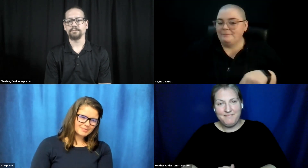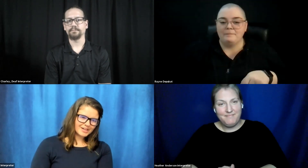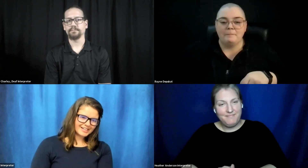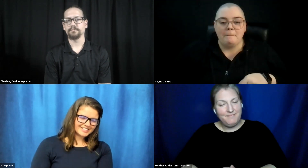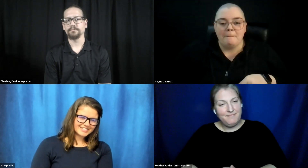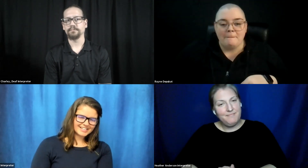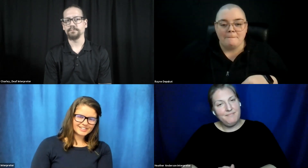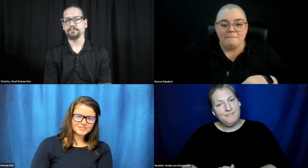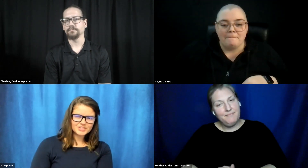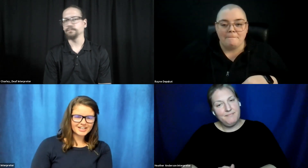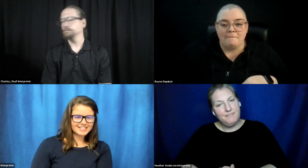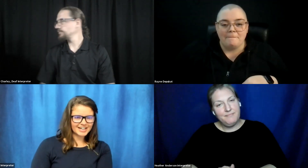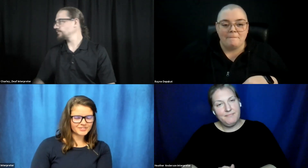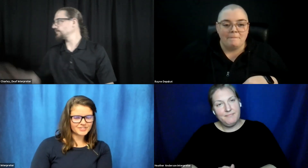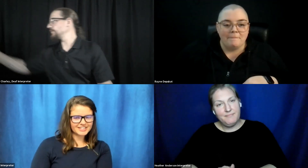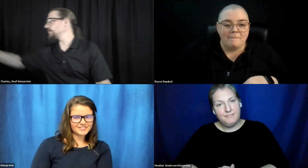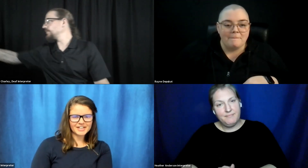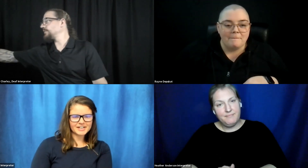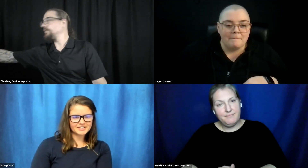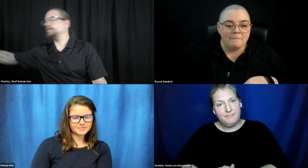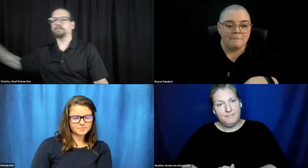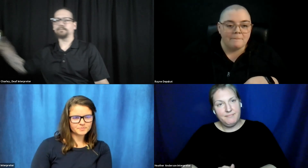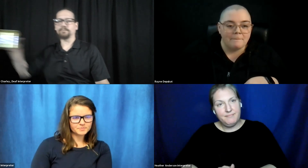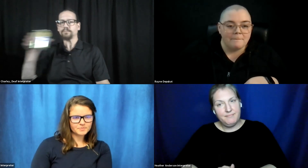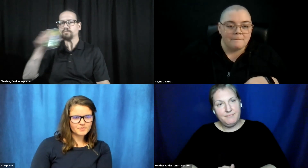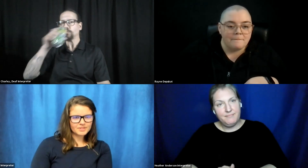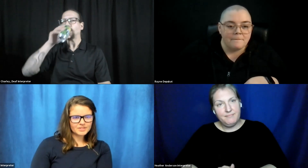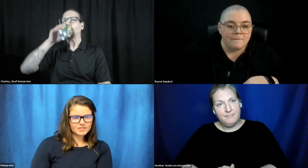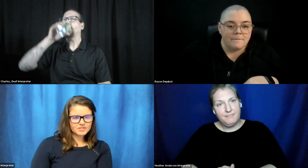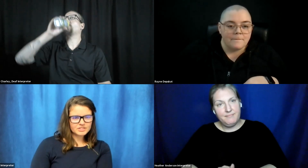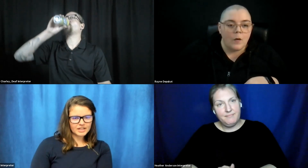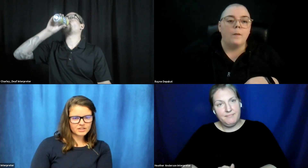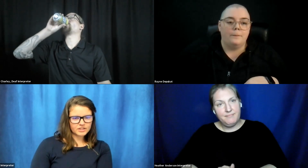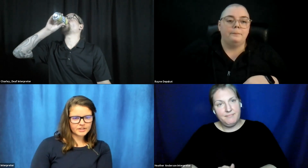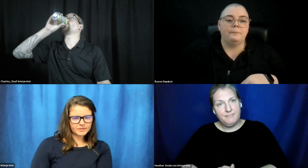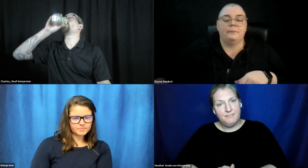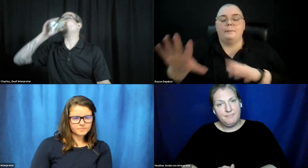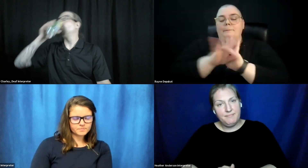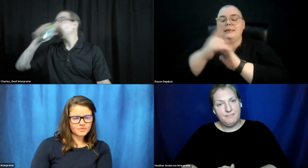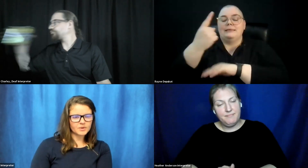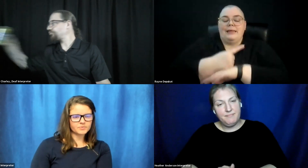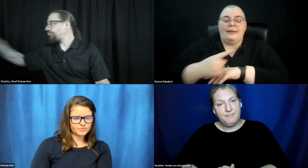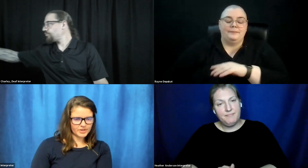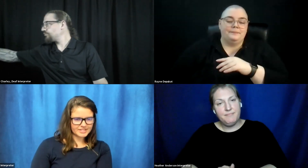sorry my brain is shutting down for the thing here.